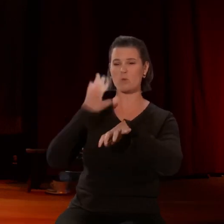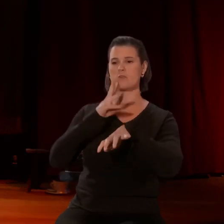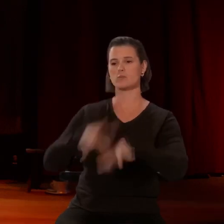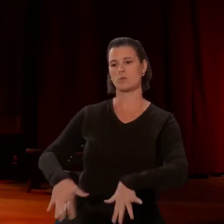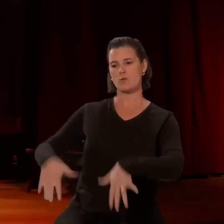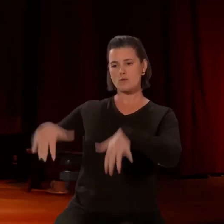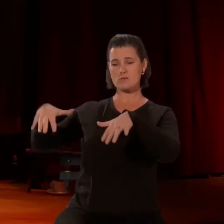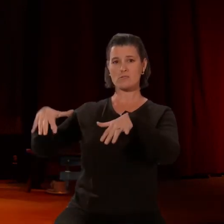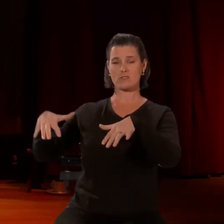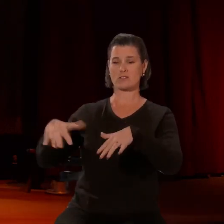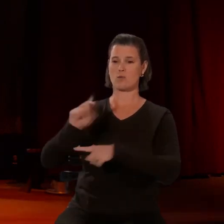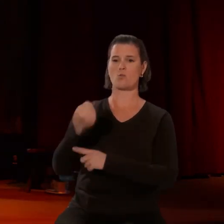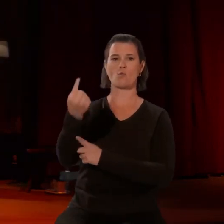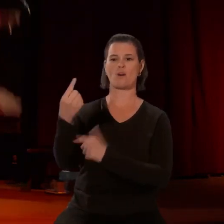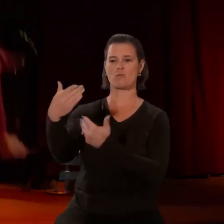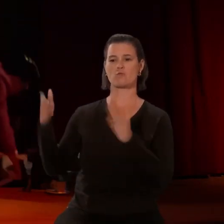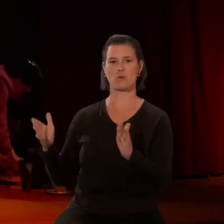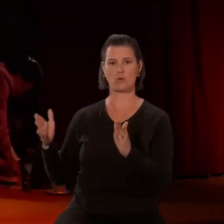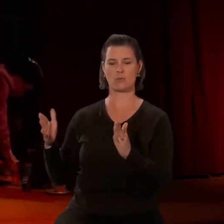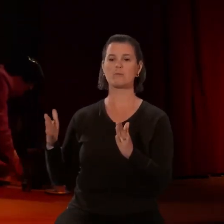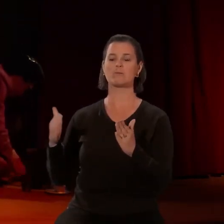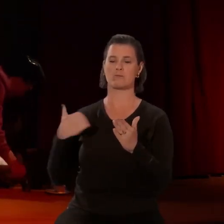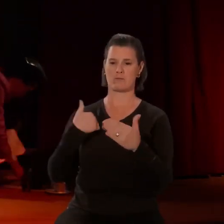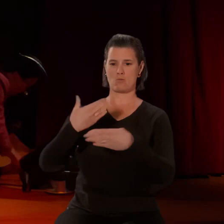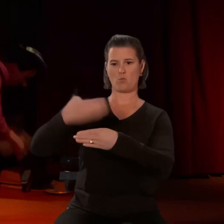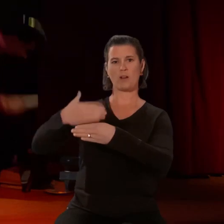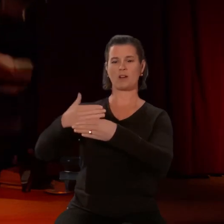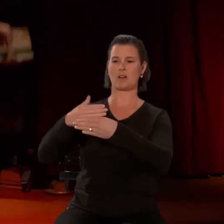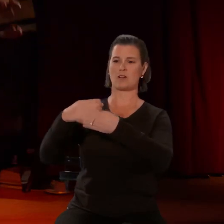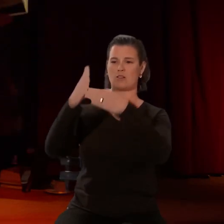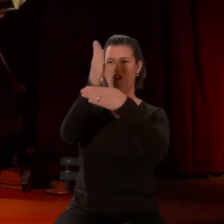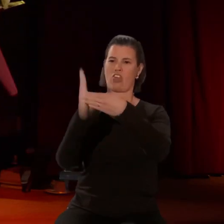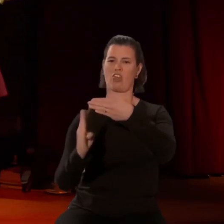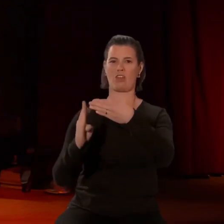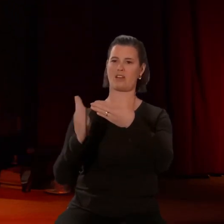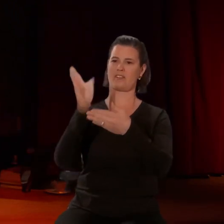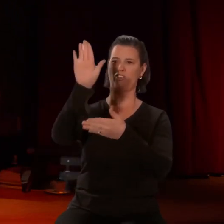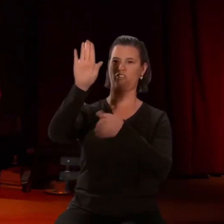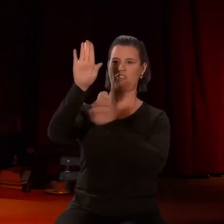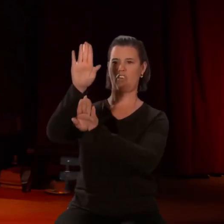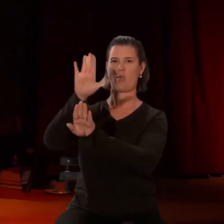It had only one room, and the broken windows were pasted together with pieces and pages of old school books.